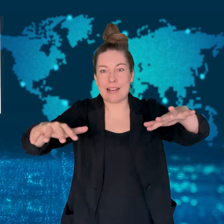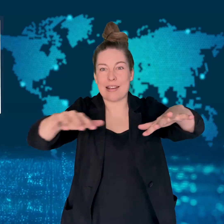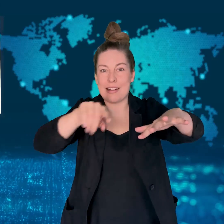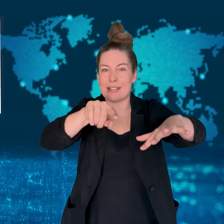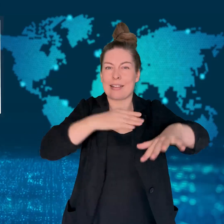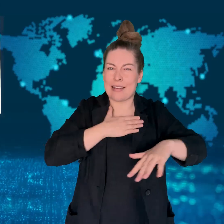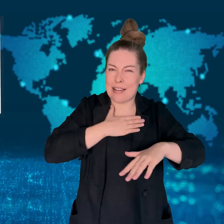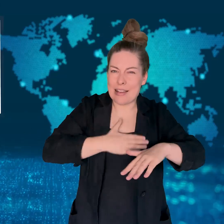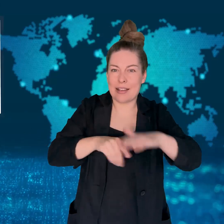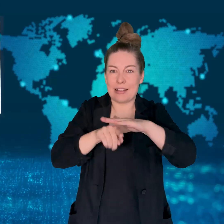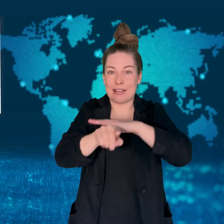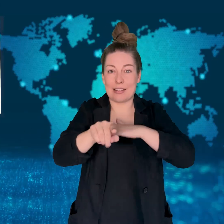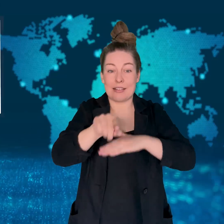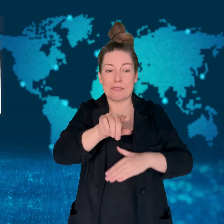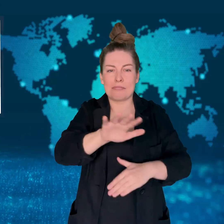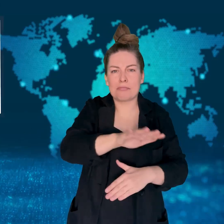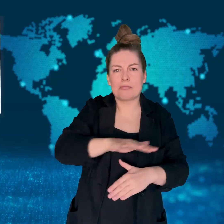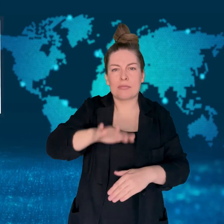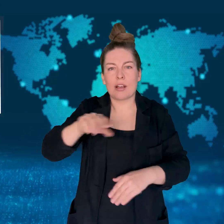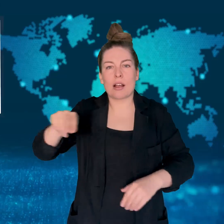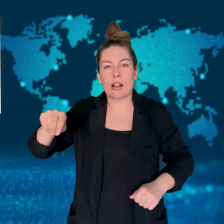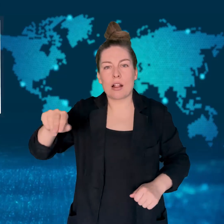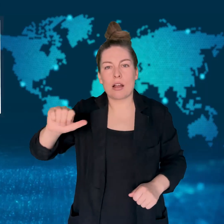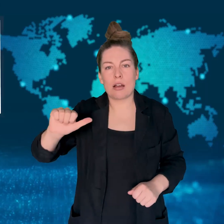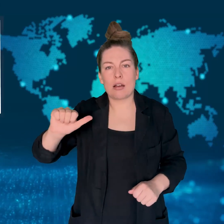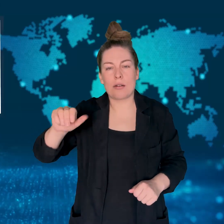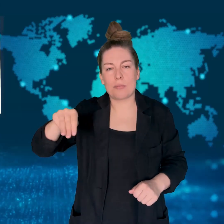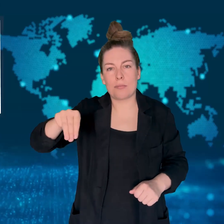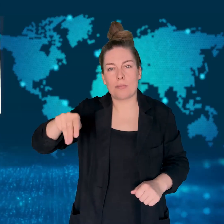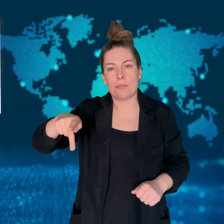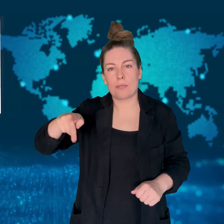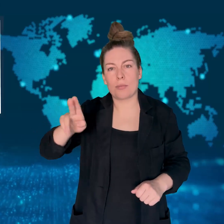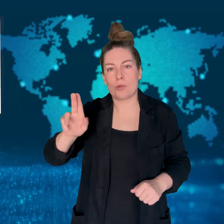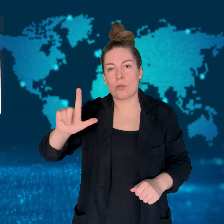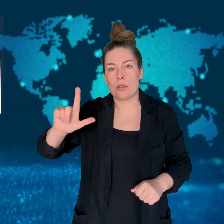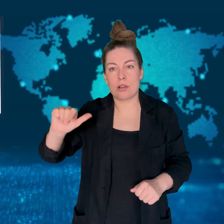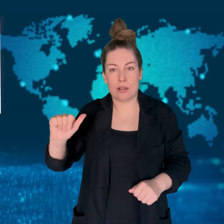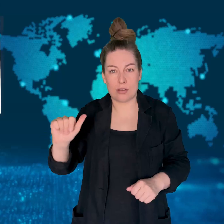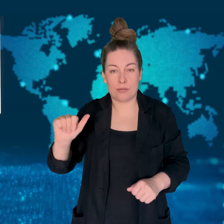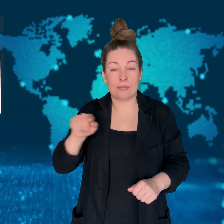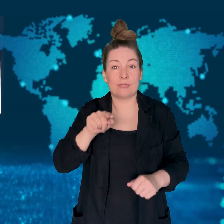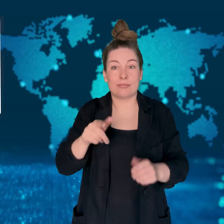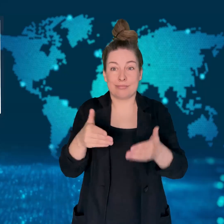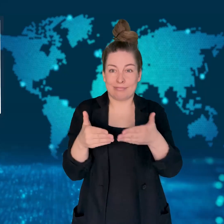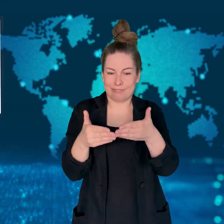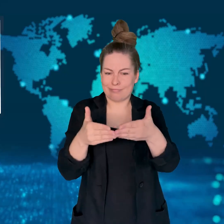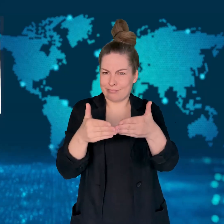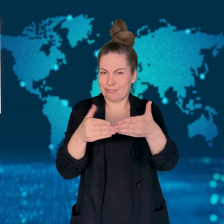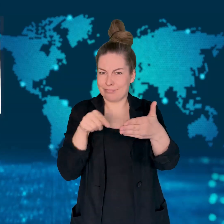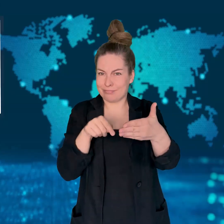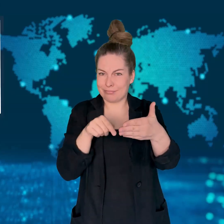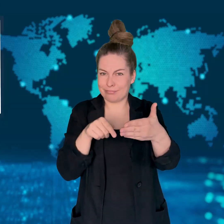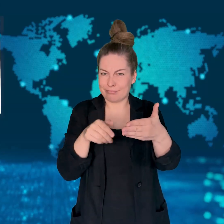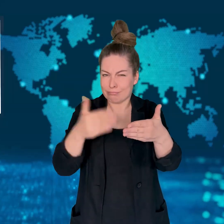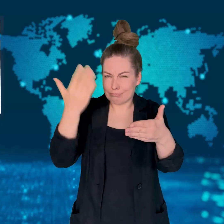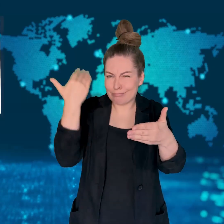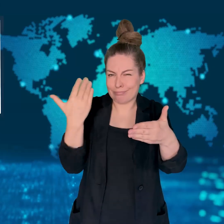People were on a makeshift ferry trying to leave Mozambique's mainland for